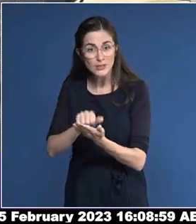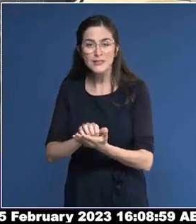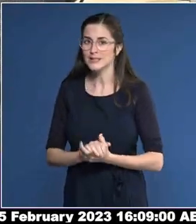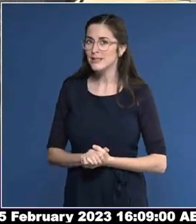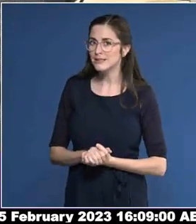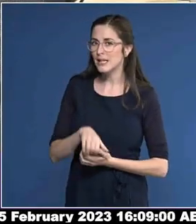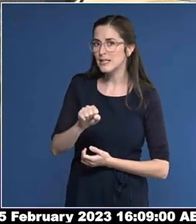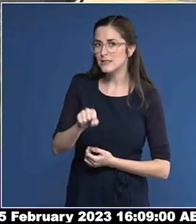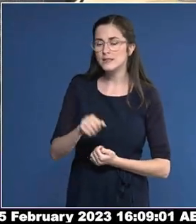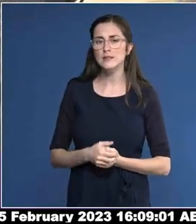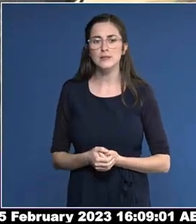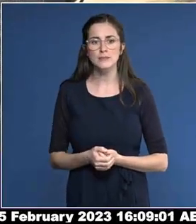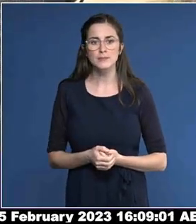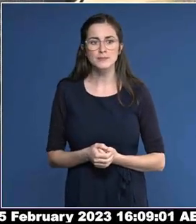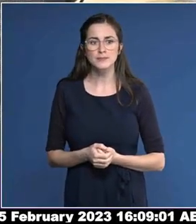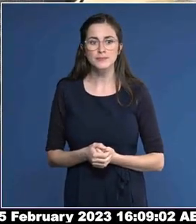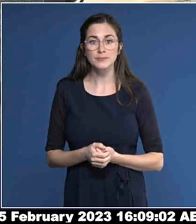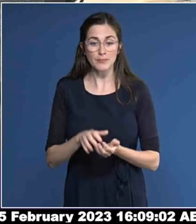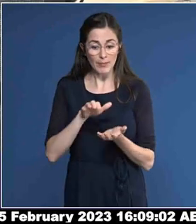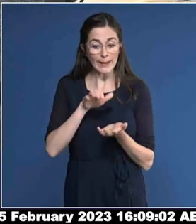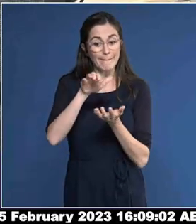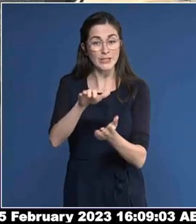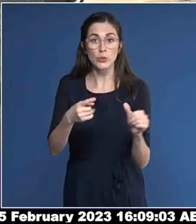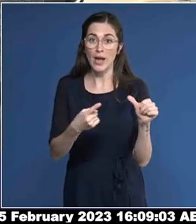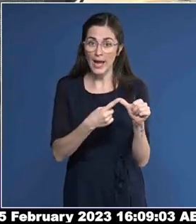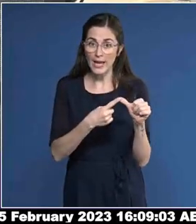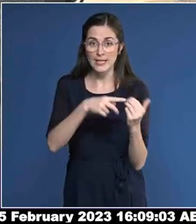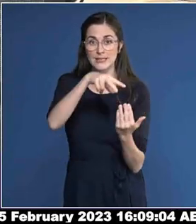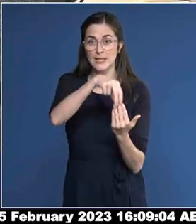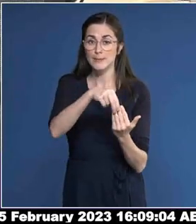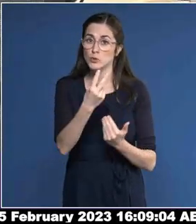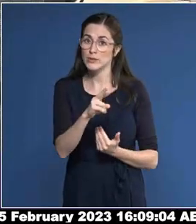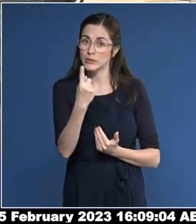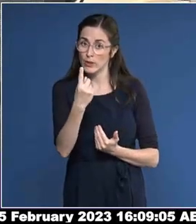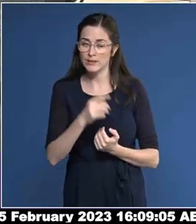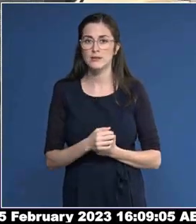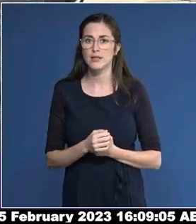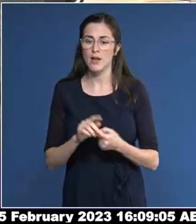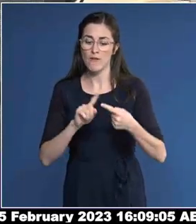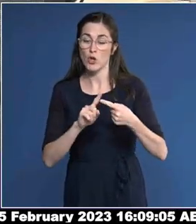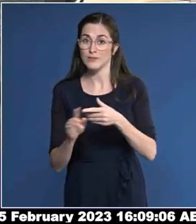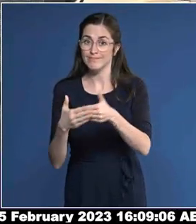Commissioner, this is in Bundle A at tab 21. The first correction is at paragraph 64.